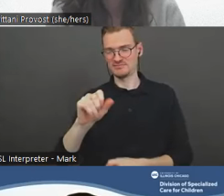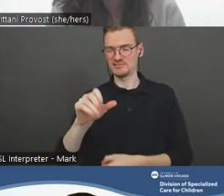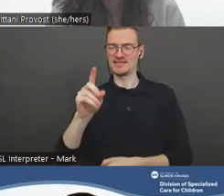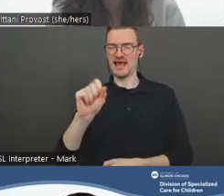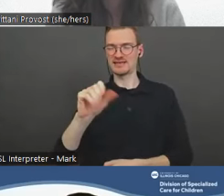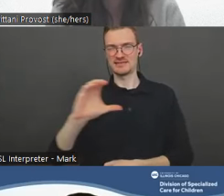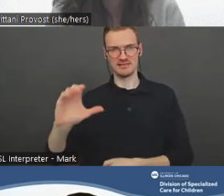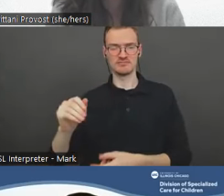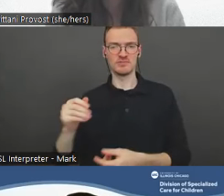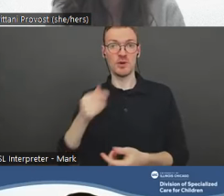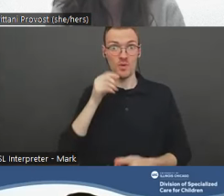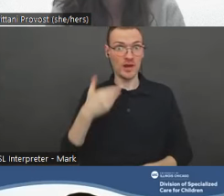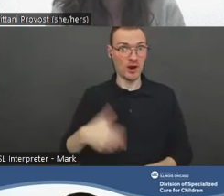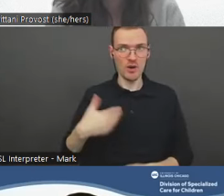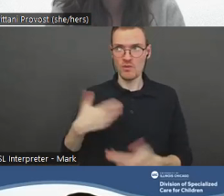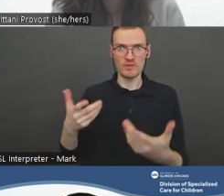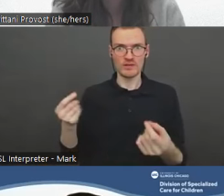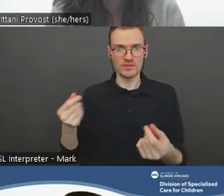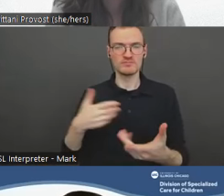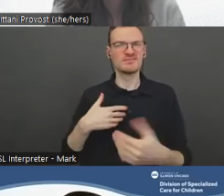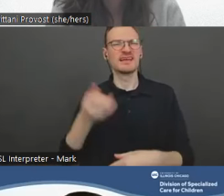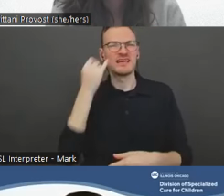that's not familiar with who we are and what we do, we just want to make sure everyone knows .